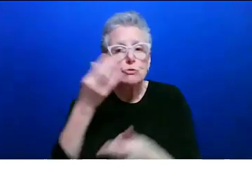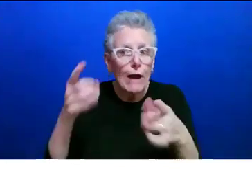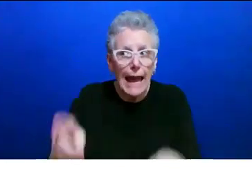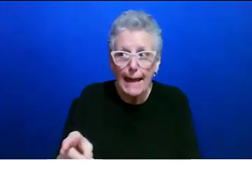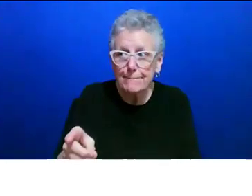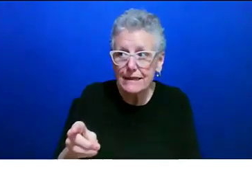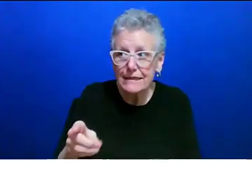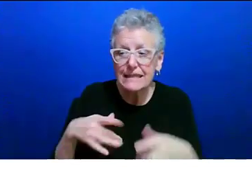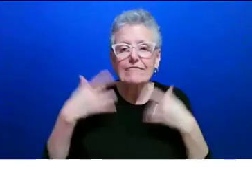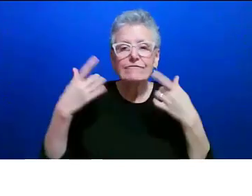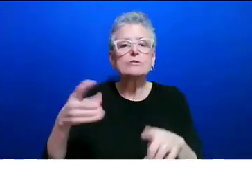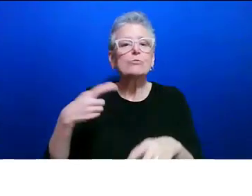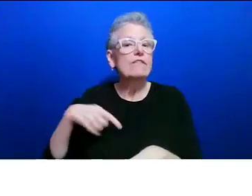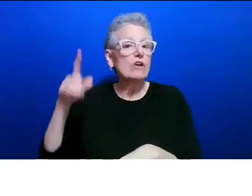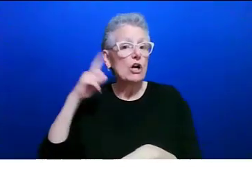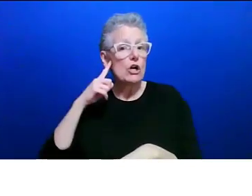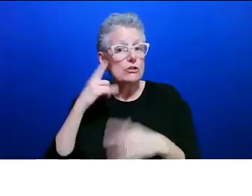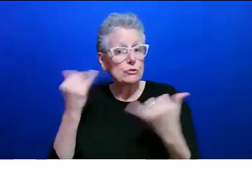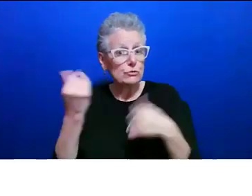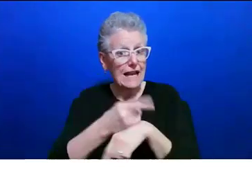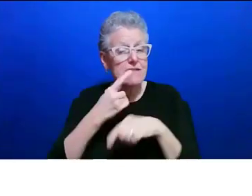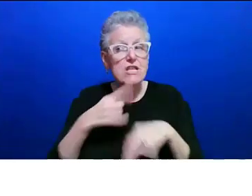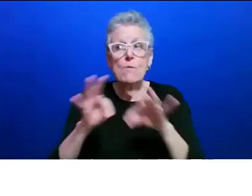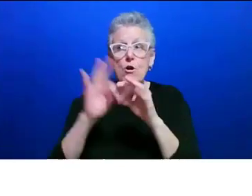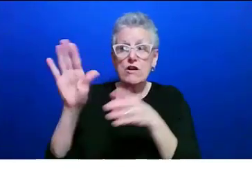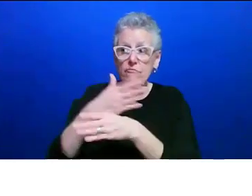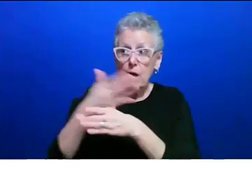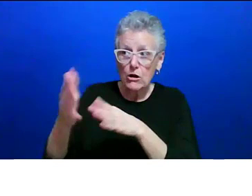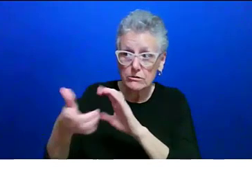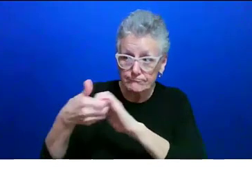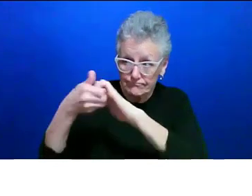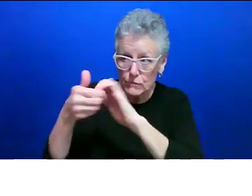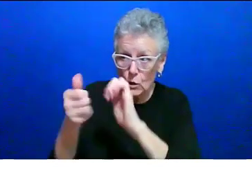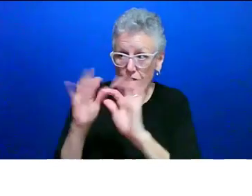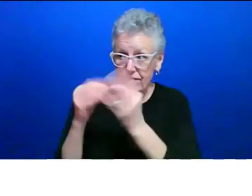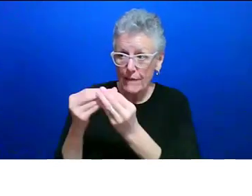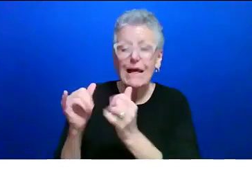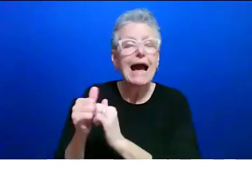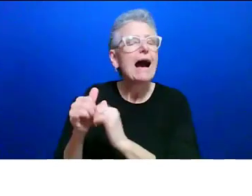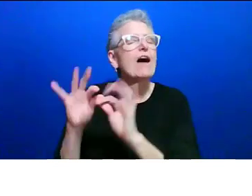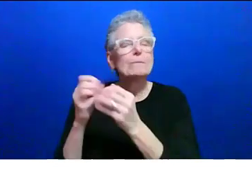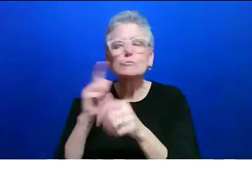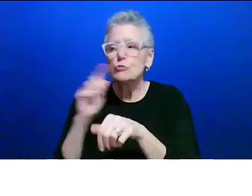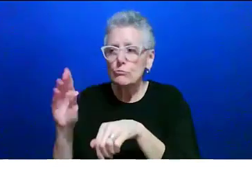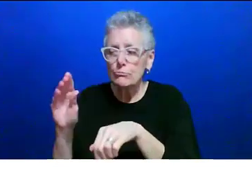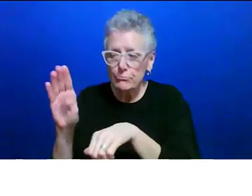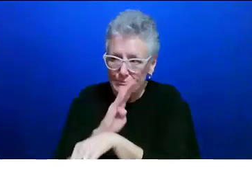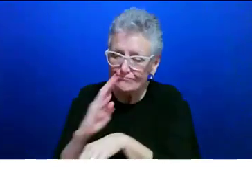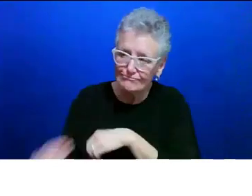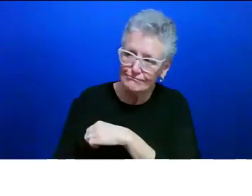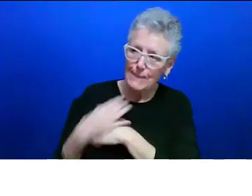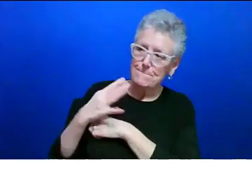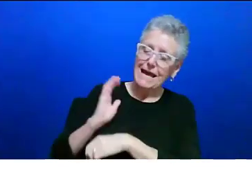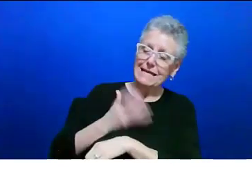about the importance of partnering with families and how they can truly impact our students' education.